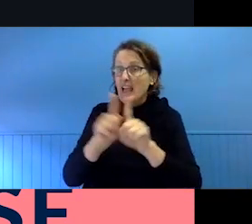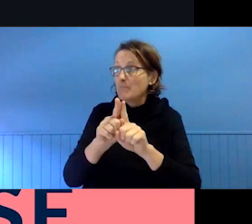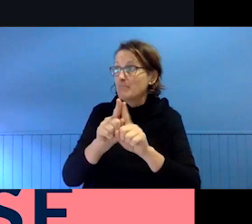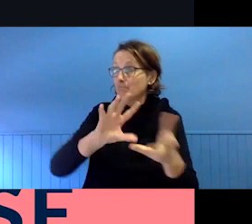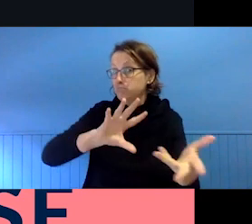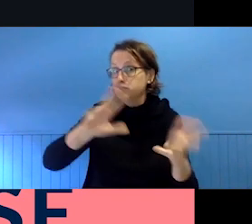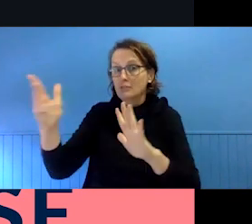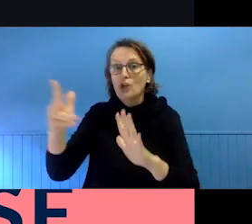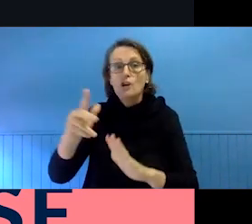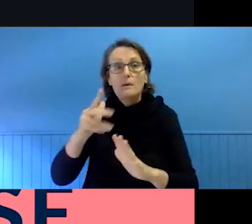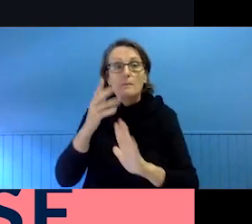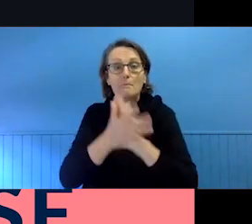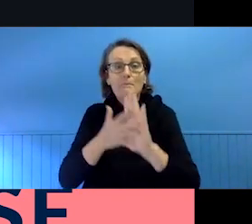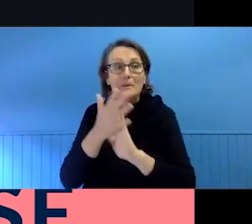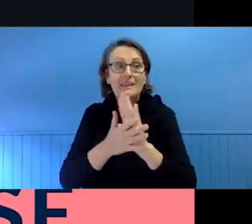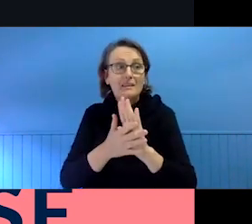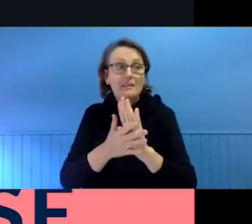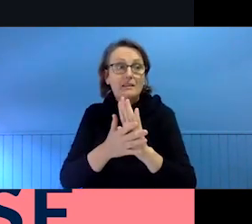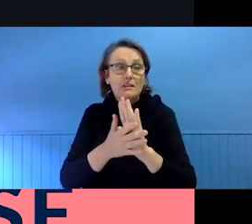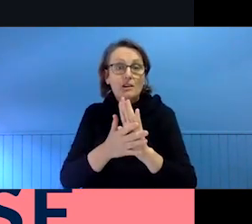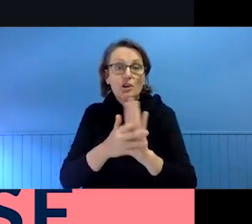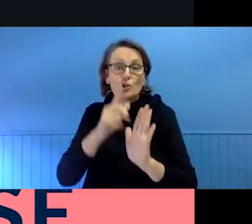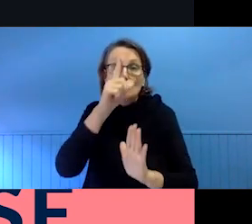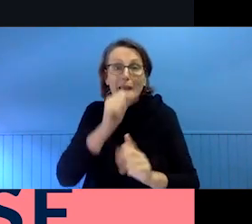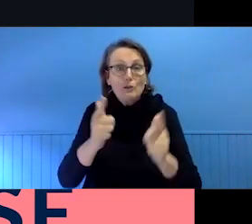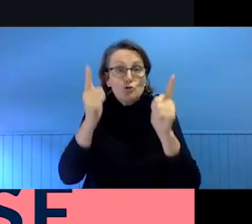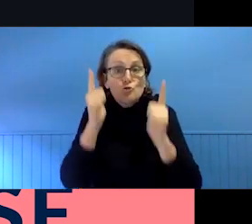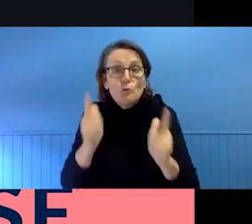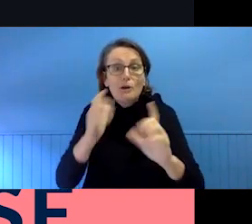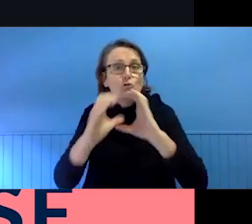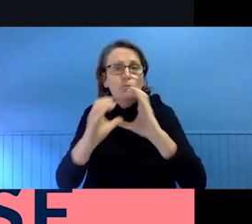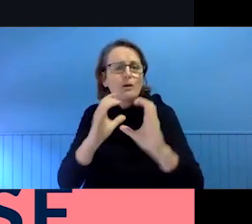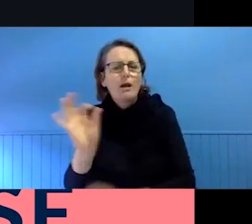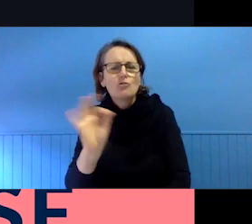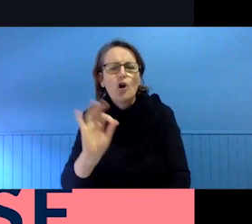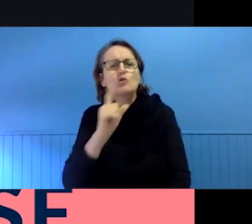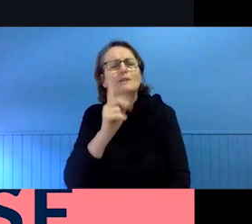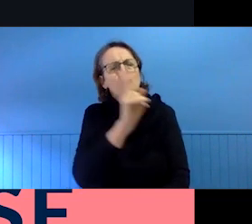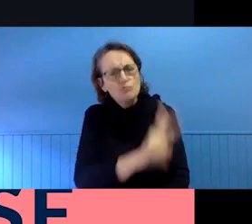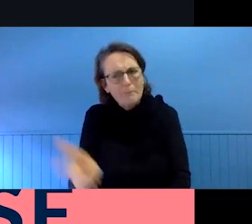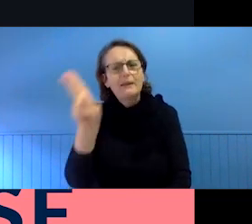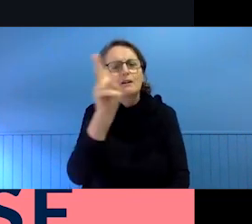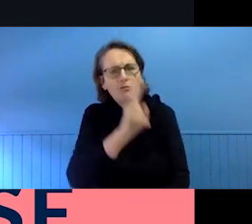You need to tell people and tell them again, make it really, really clear.